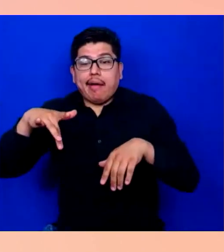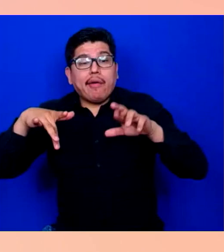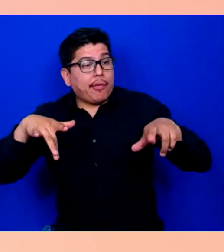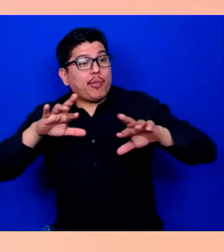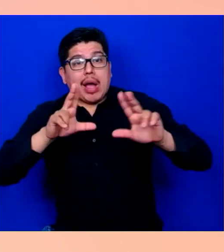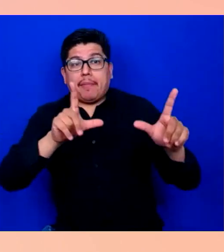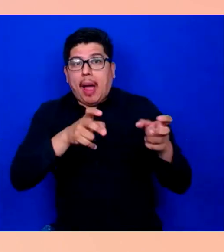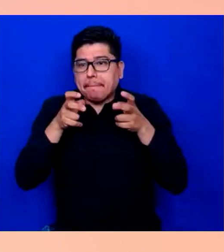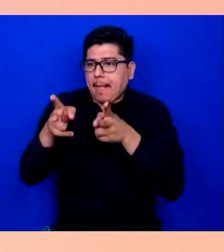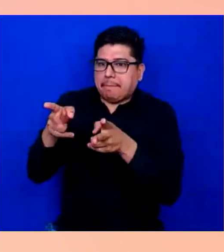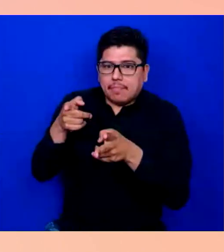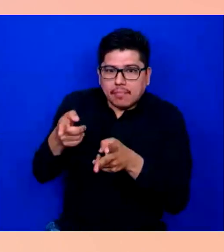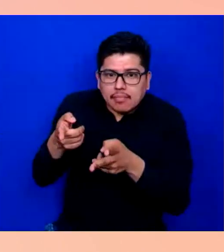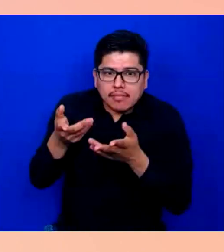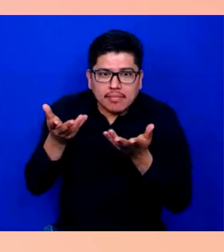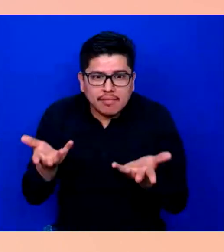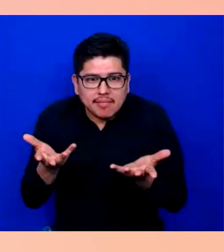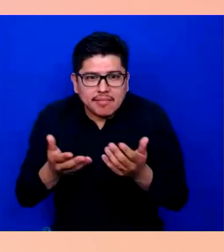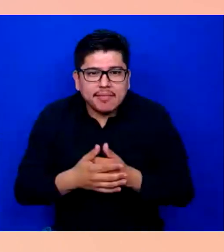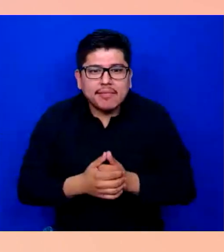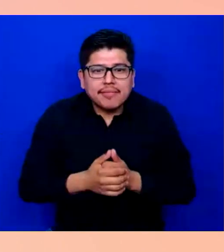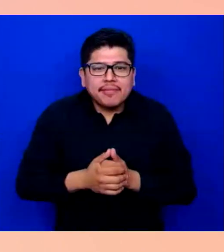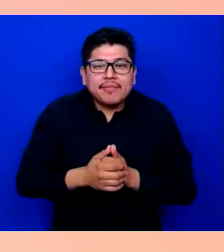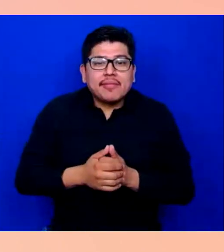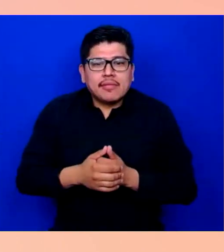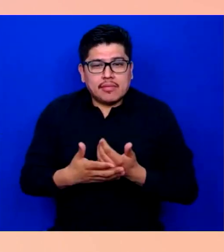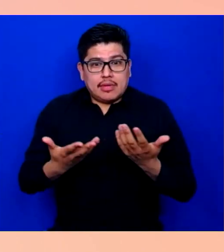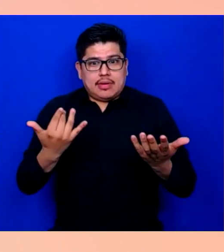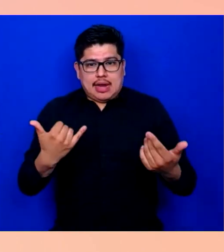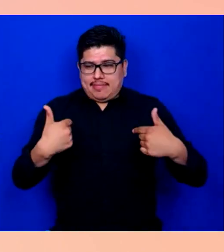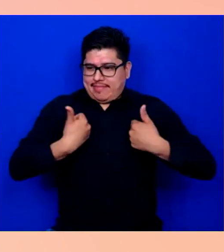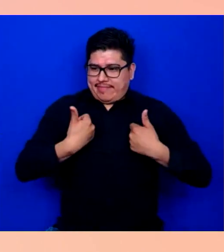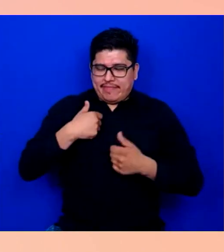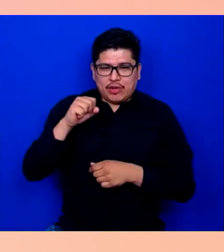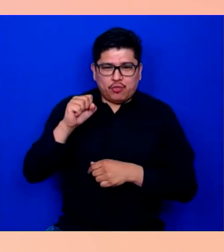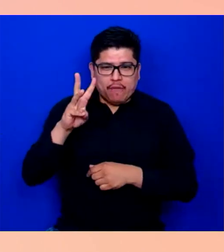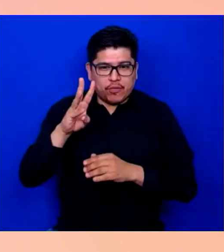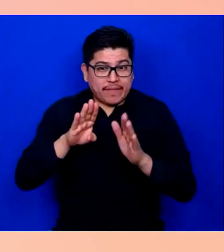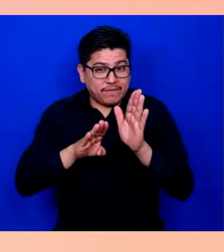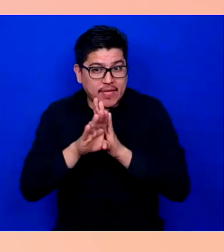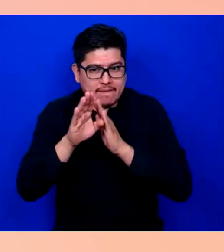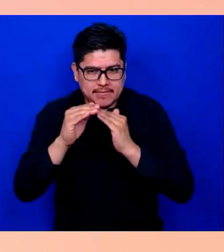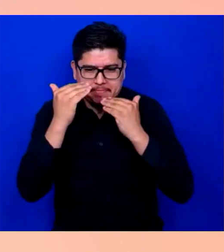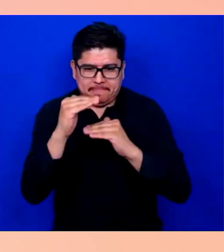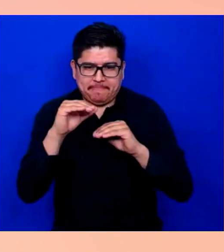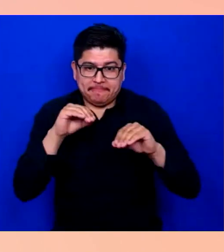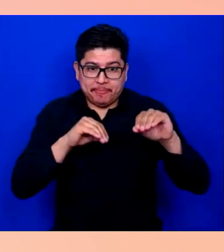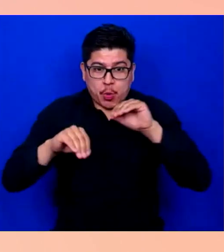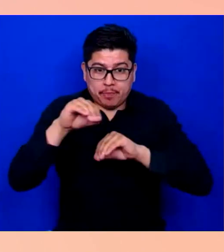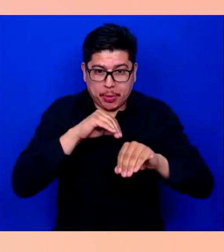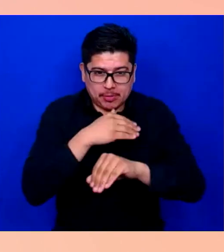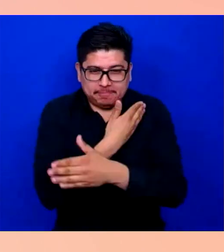I am a software developer with limited arm mobility. A paraplegic graphic designer